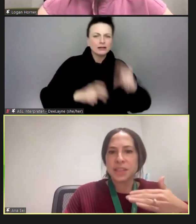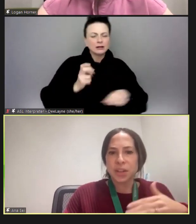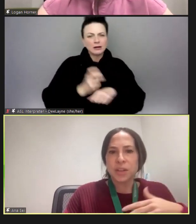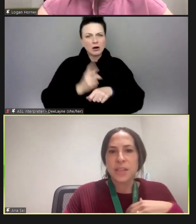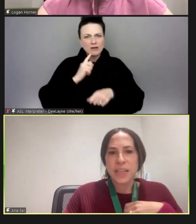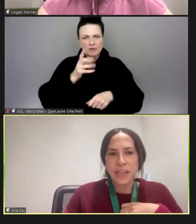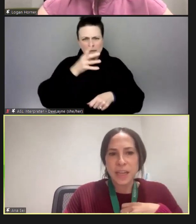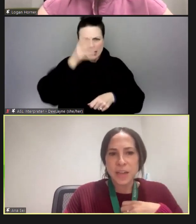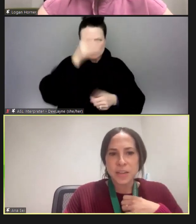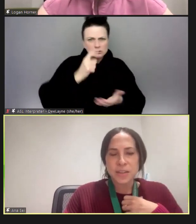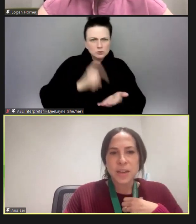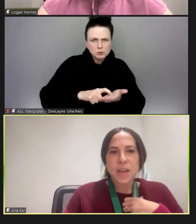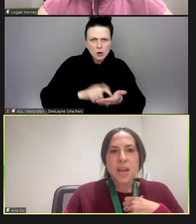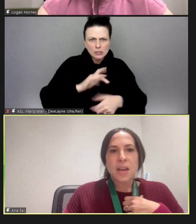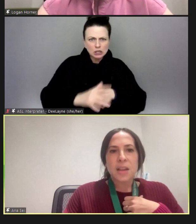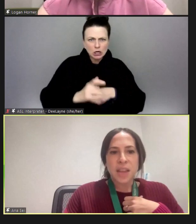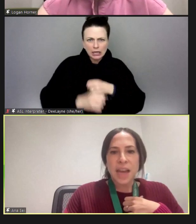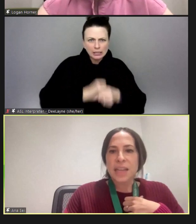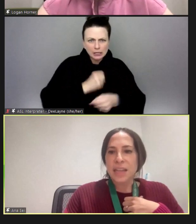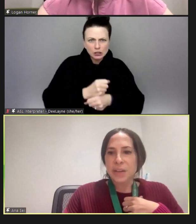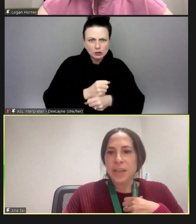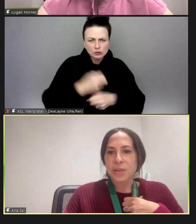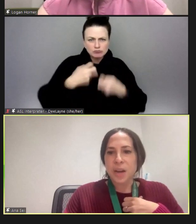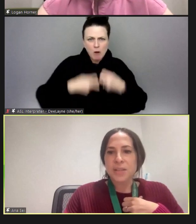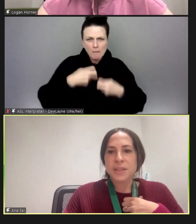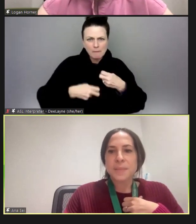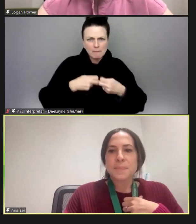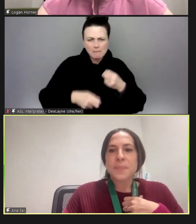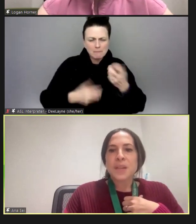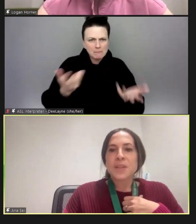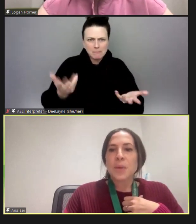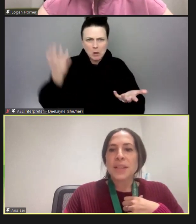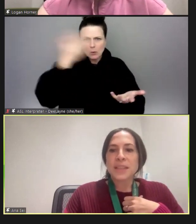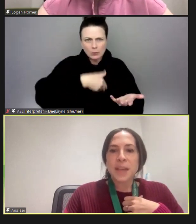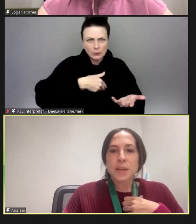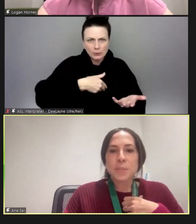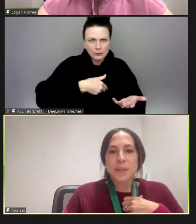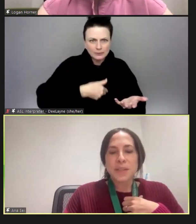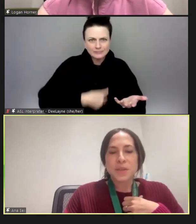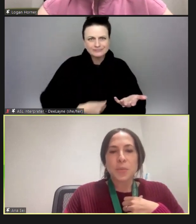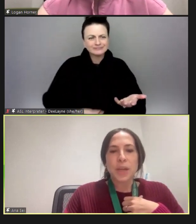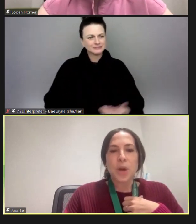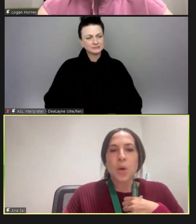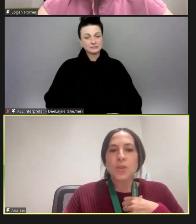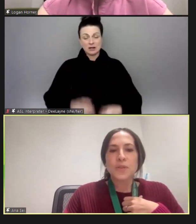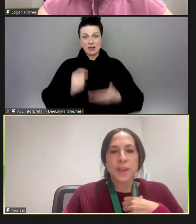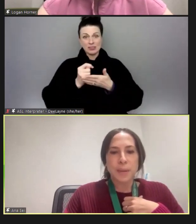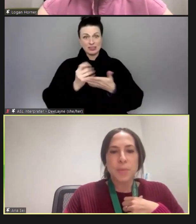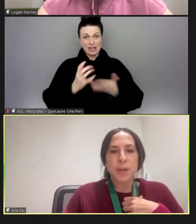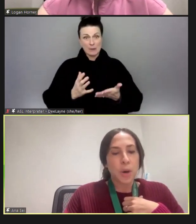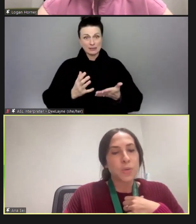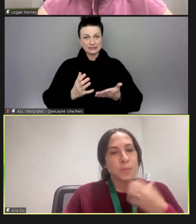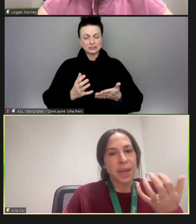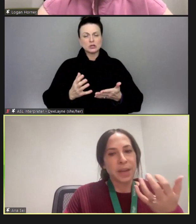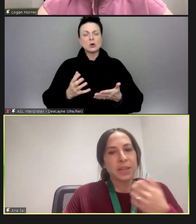early years that hearing loss so as